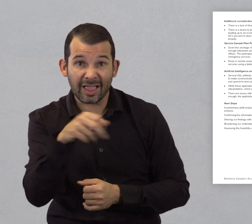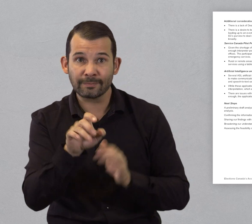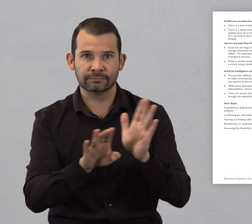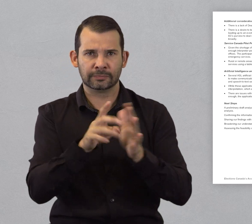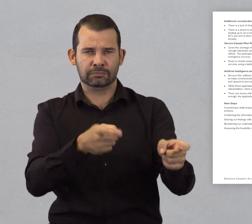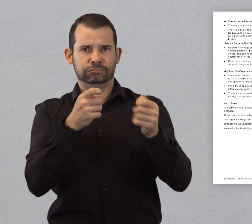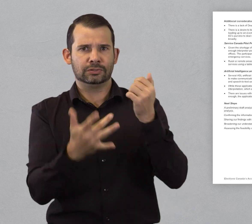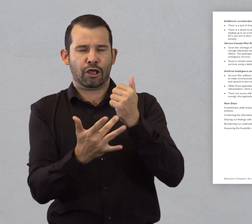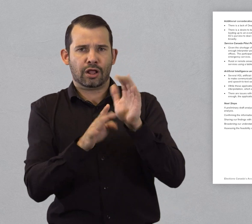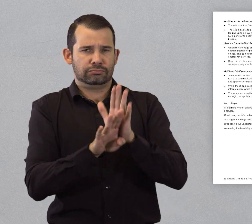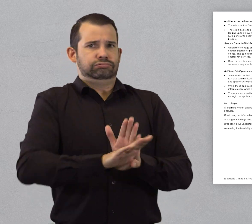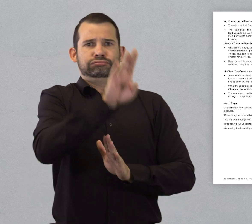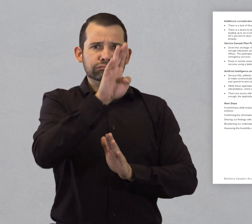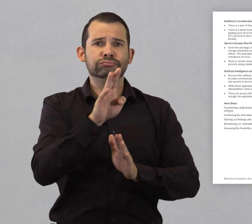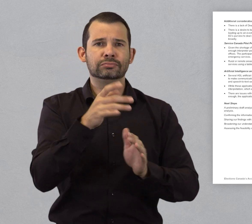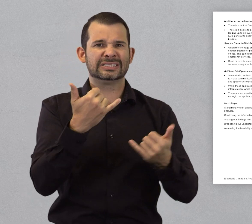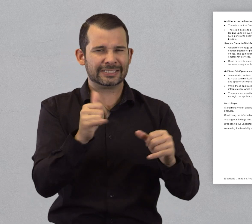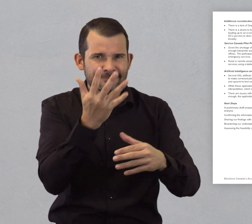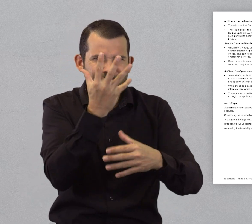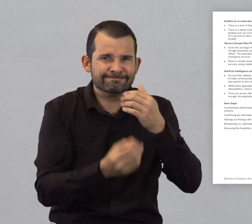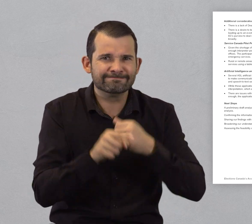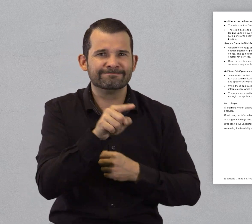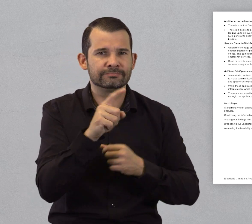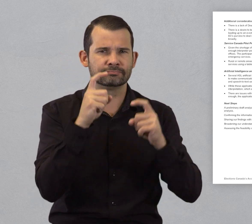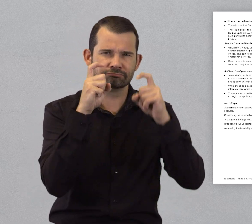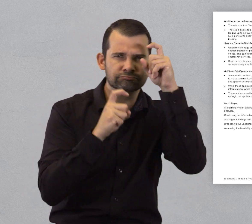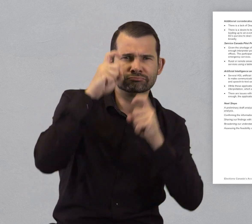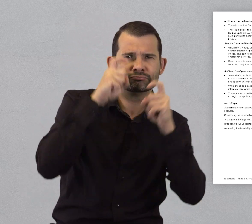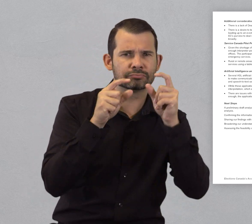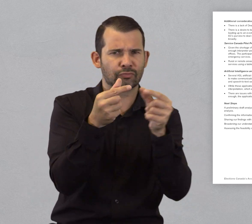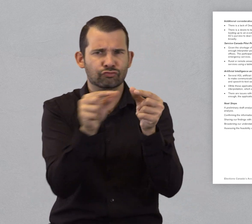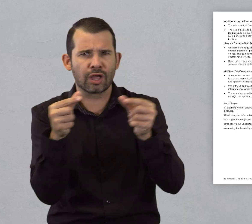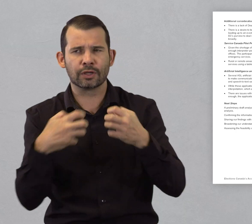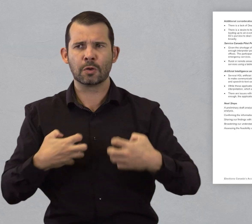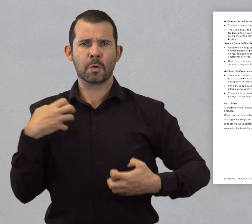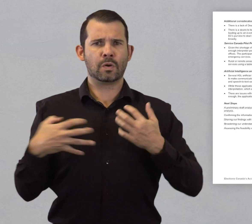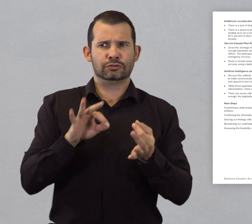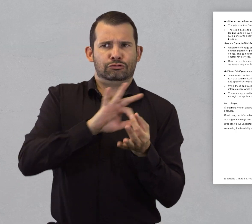developing technology, they lack facial, grammar and emotional interpretation,